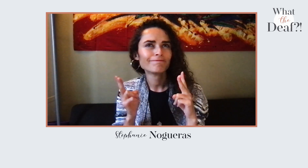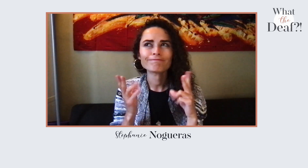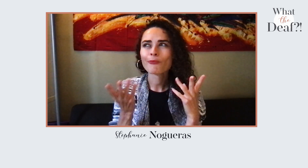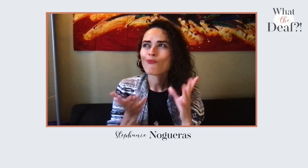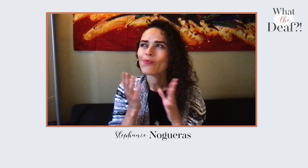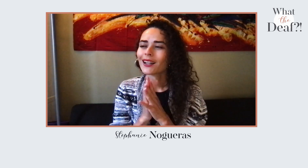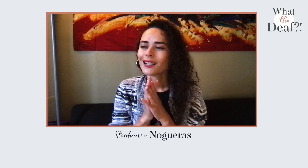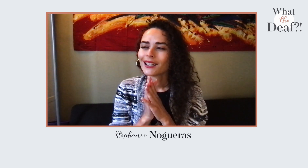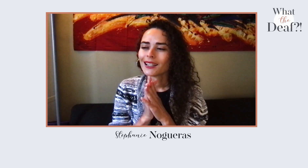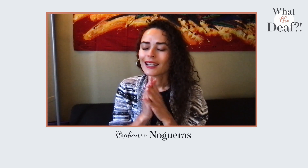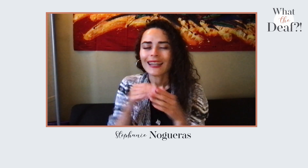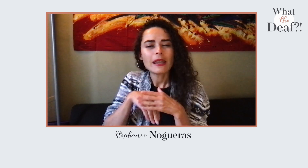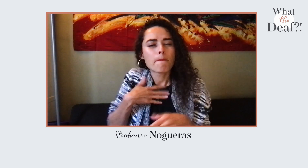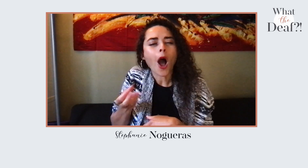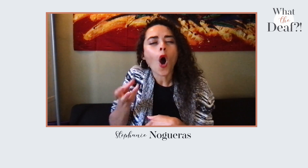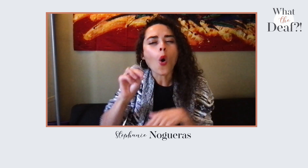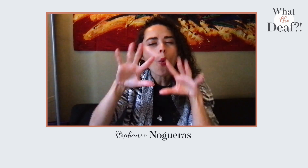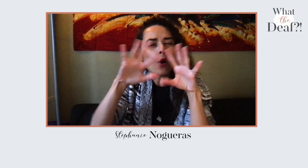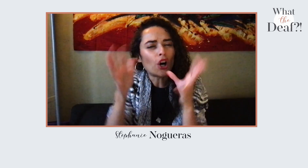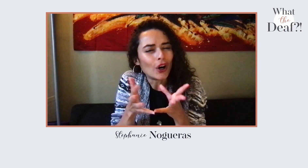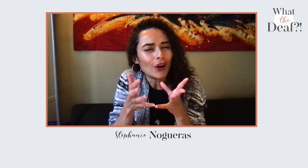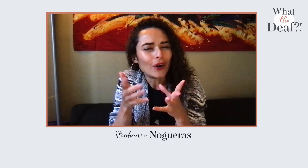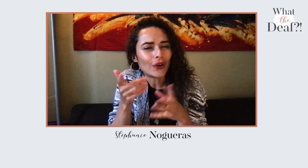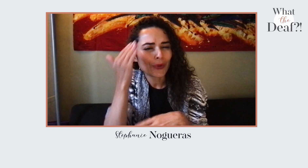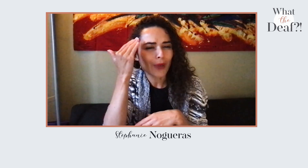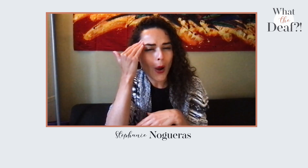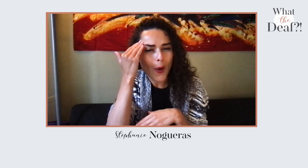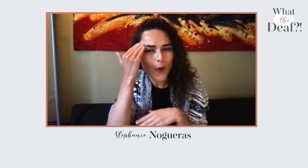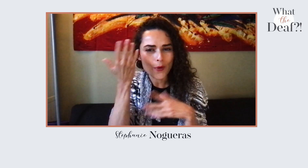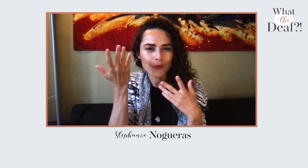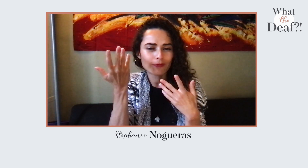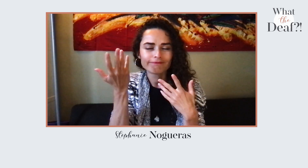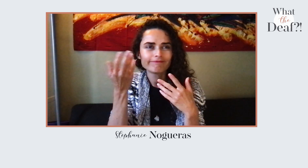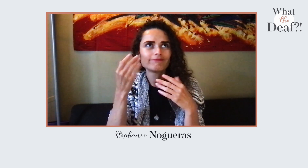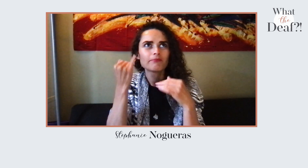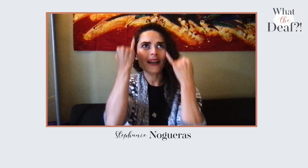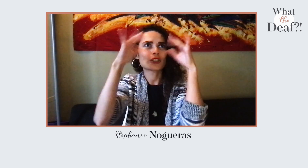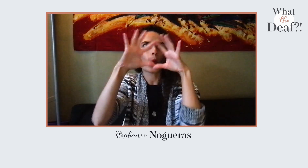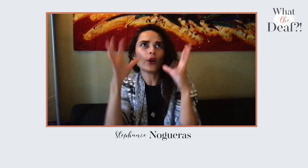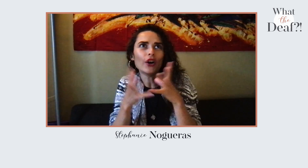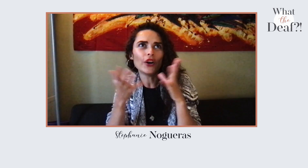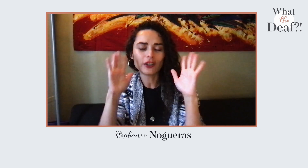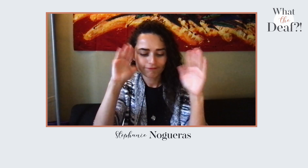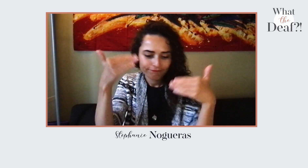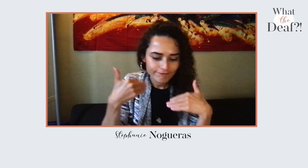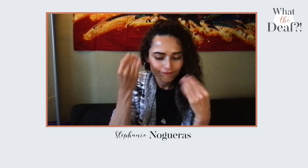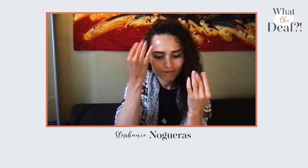because really, I was a very shy person. I was in my own world, my imaginary world, I guess,